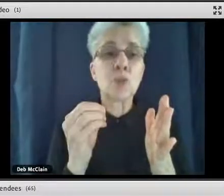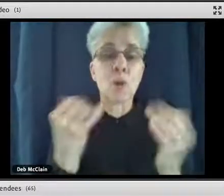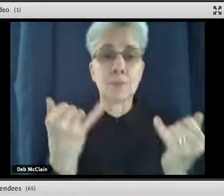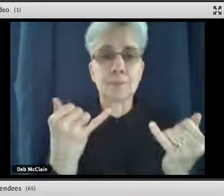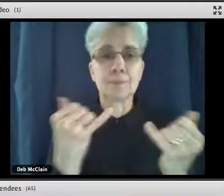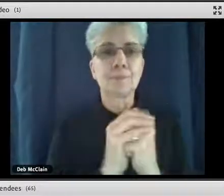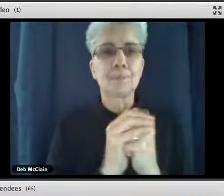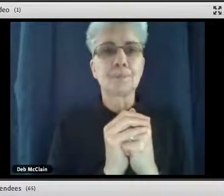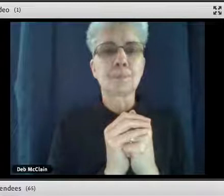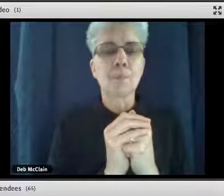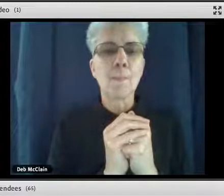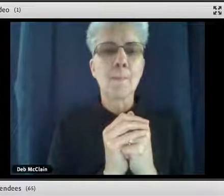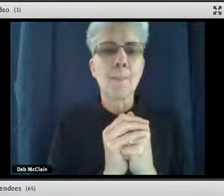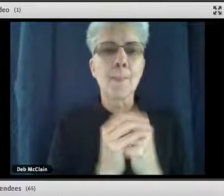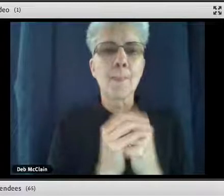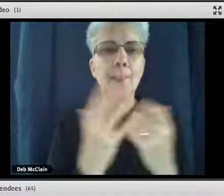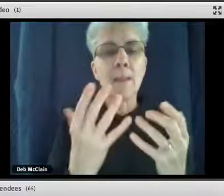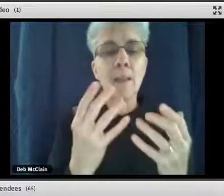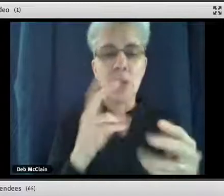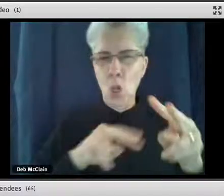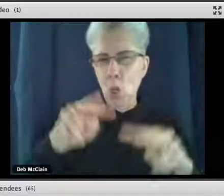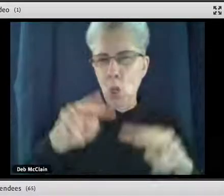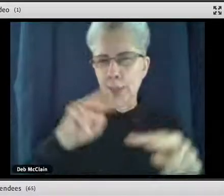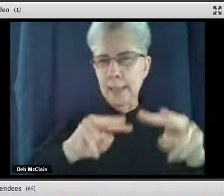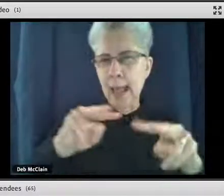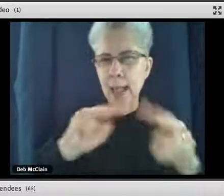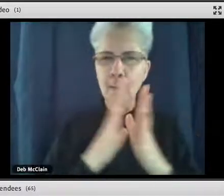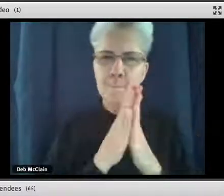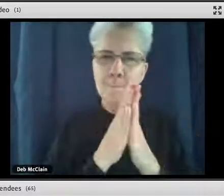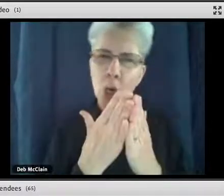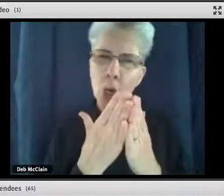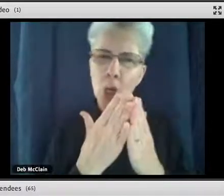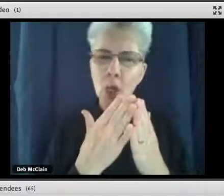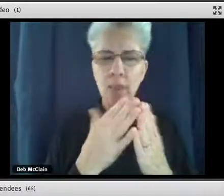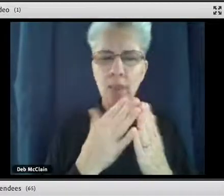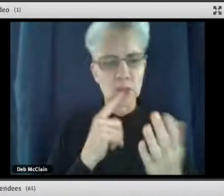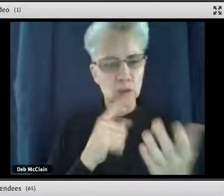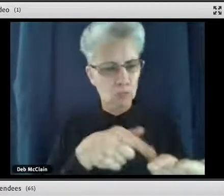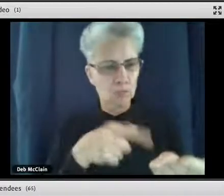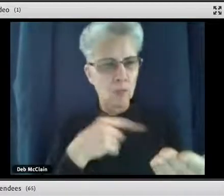So with that said, you know, if looking at the book